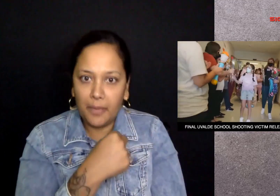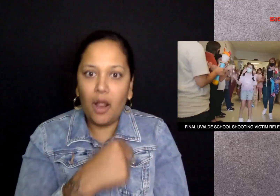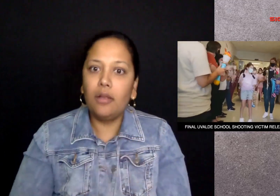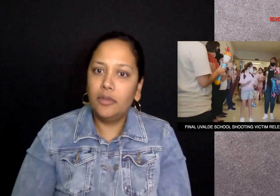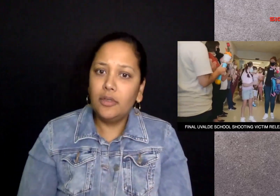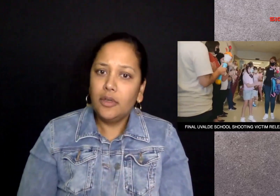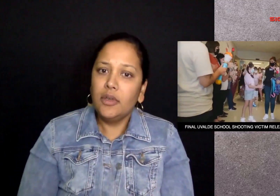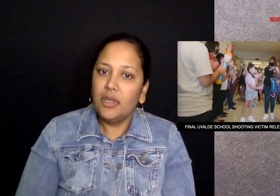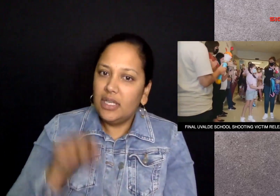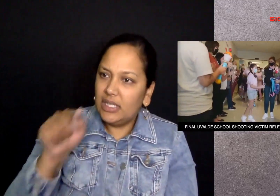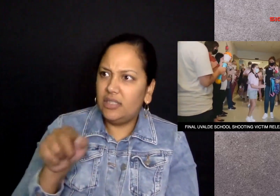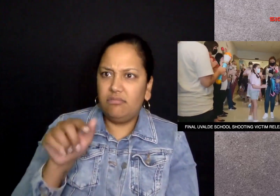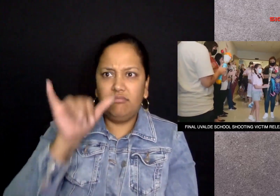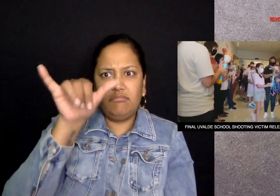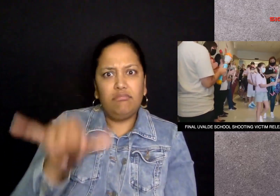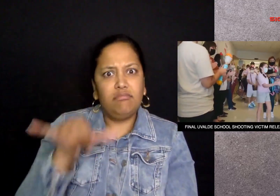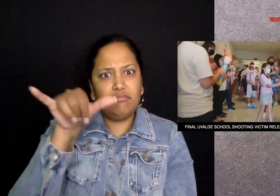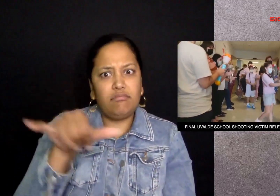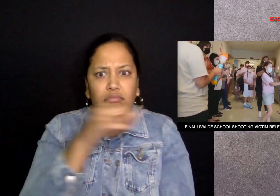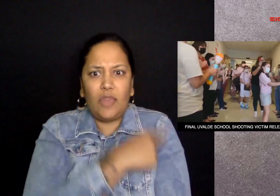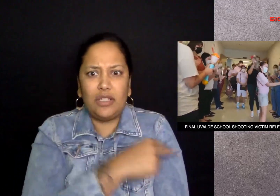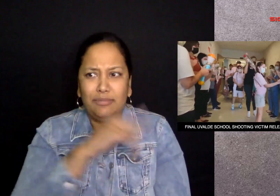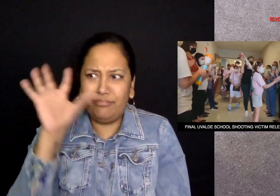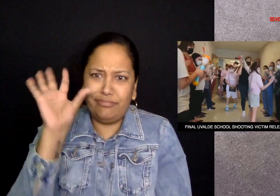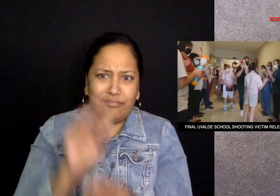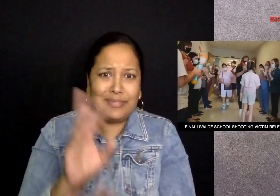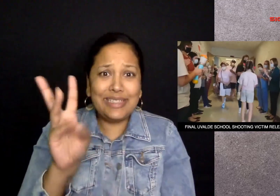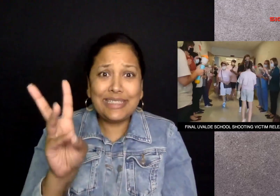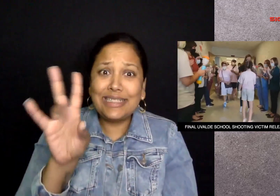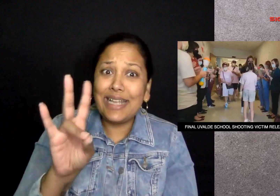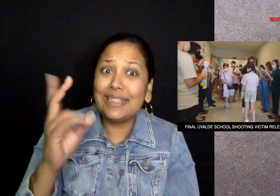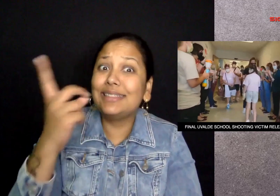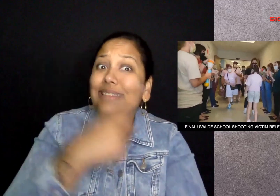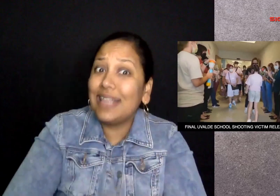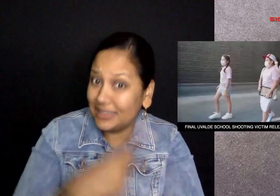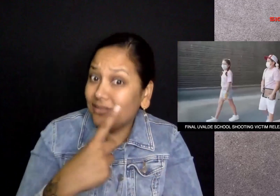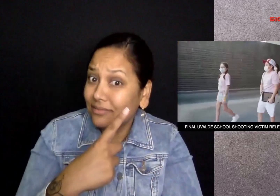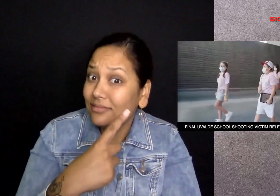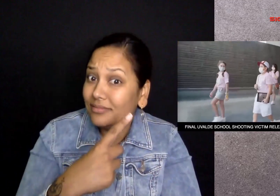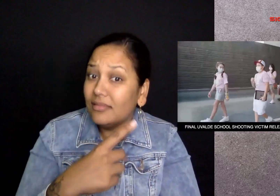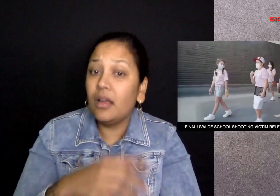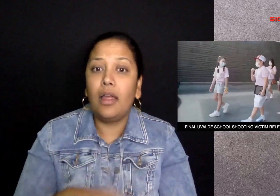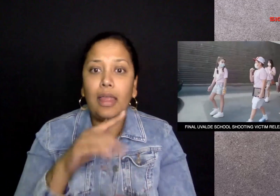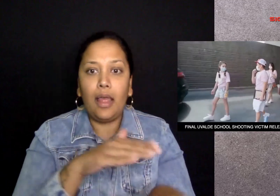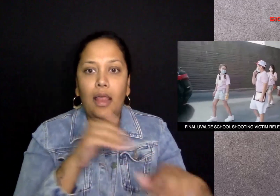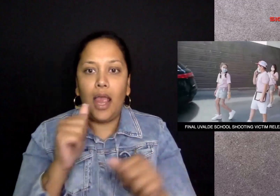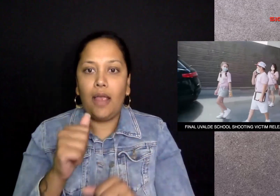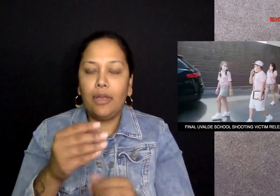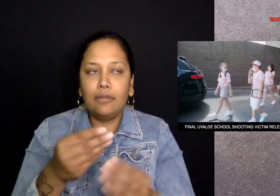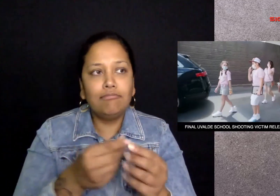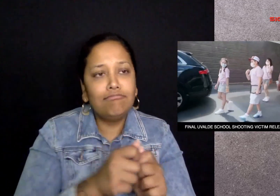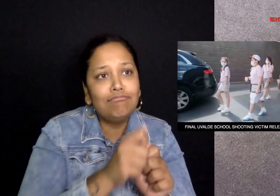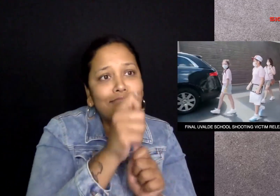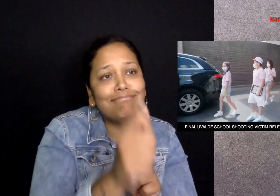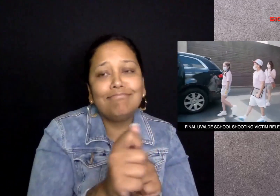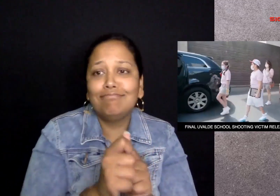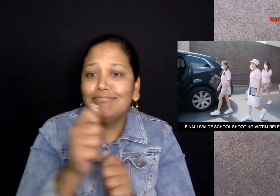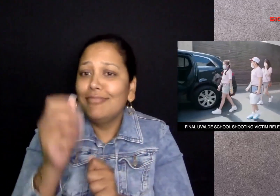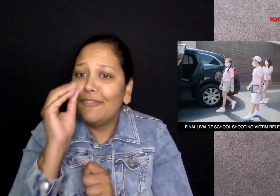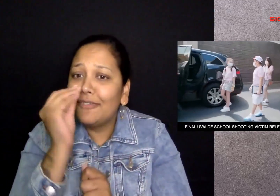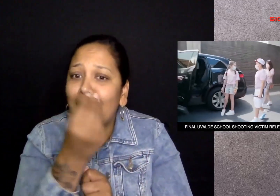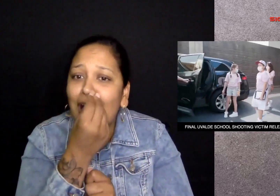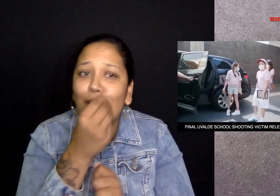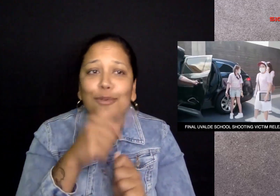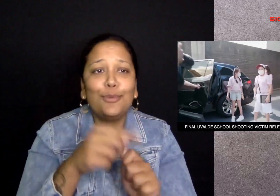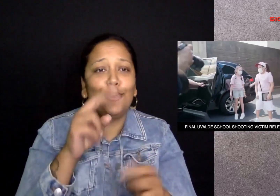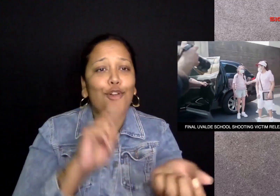from the hospital Zamora was in the hospital for 67 days as she left she handed out roses to the